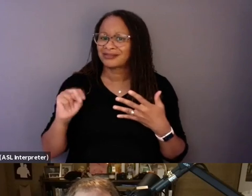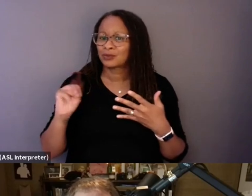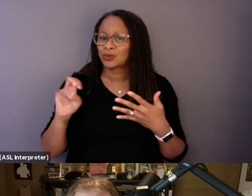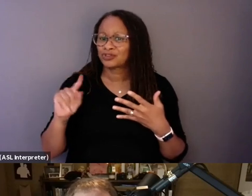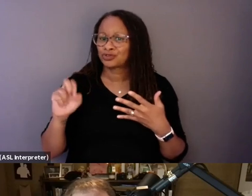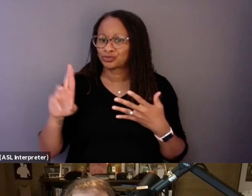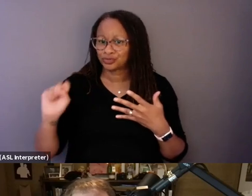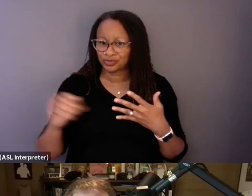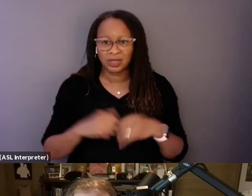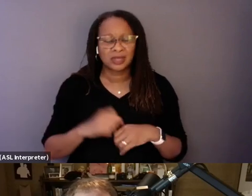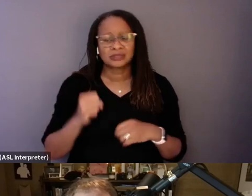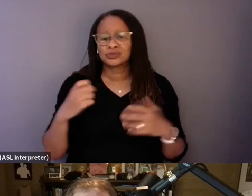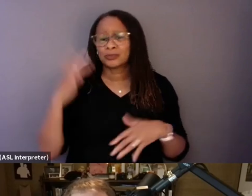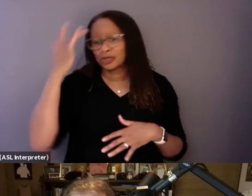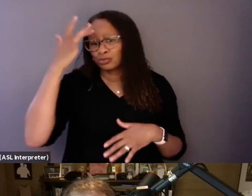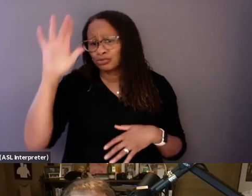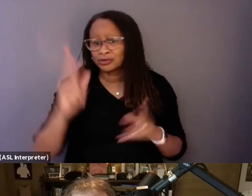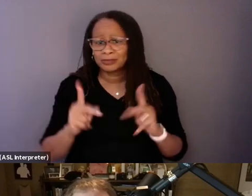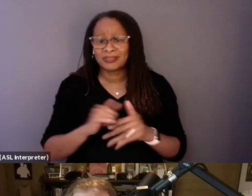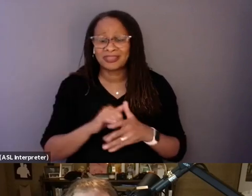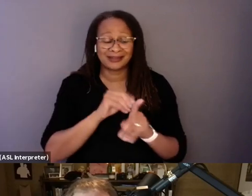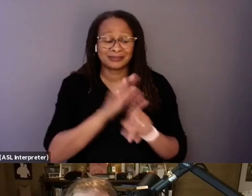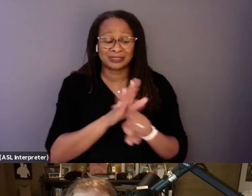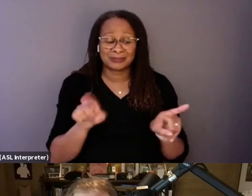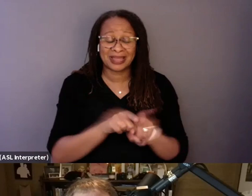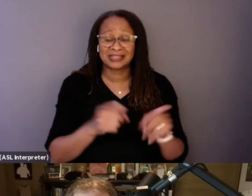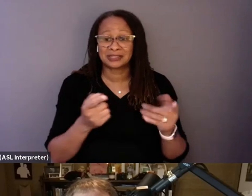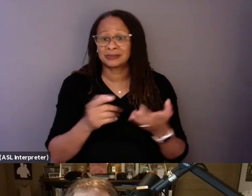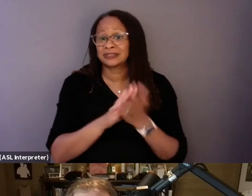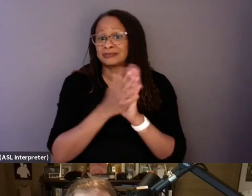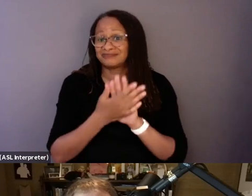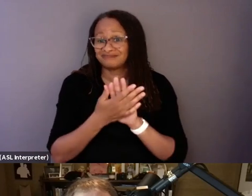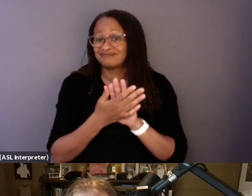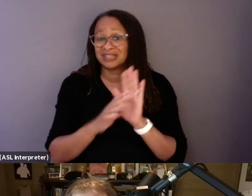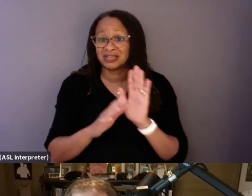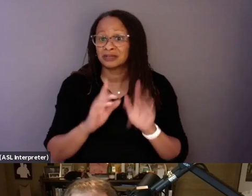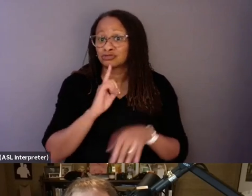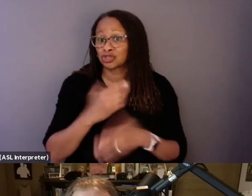that impacted him as he was coming of age and developing. It was really Brando, I think